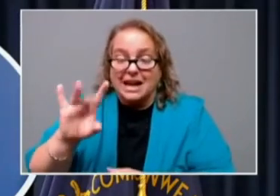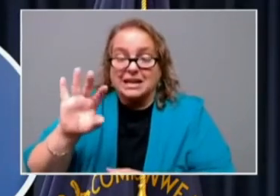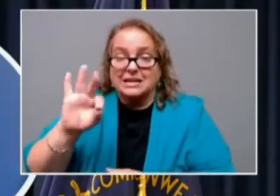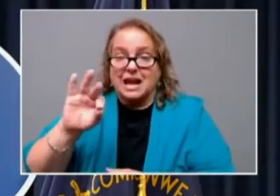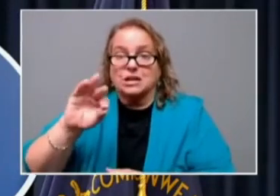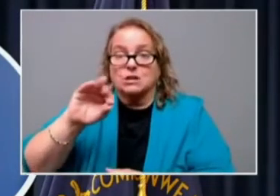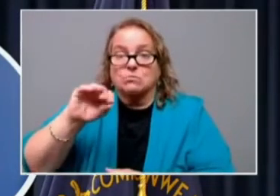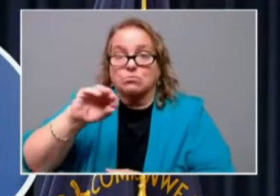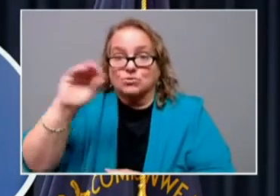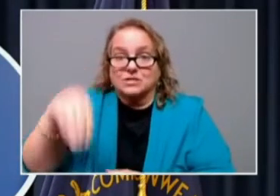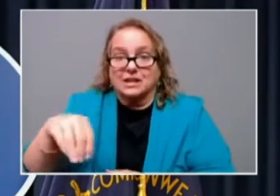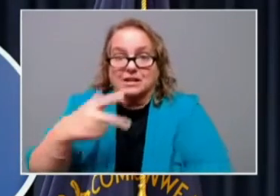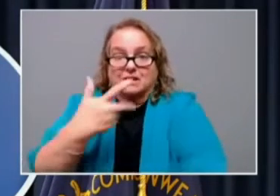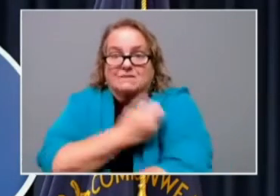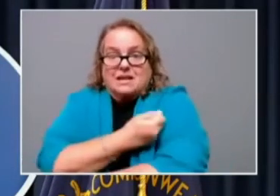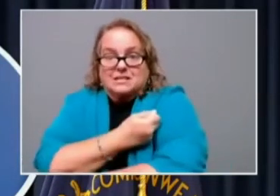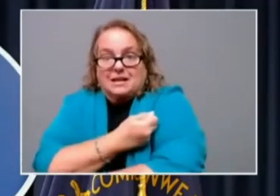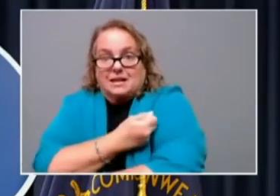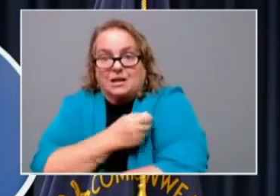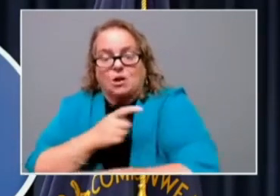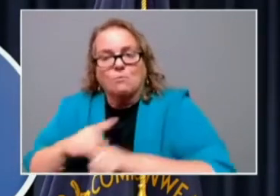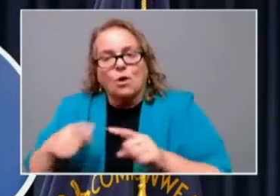we need to get more of those corrections officers vaccinated. Now